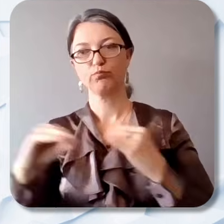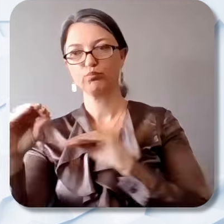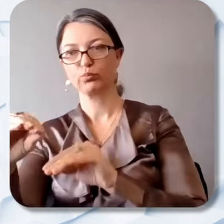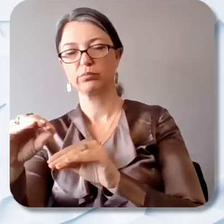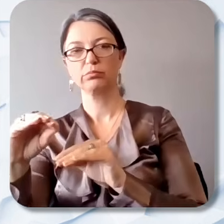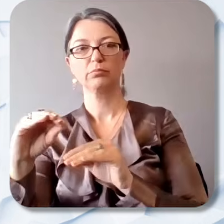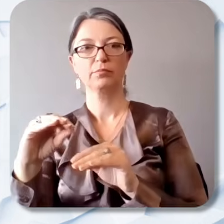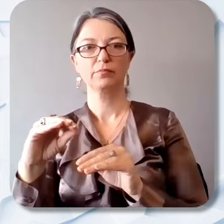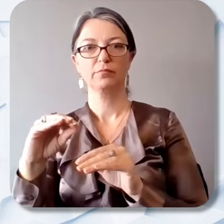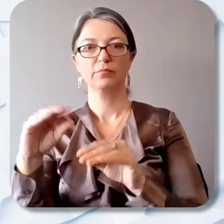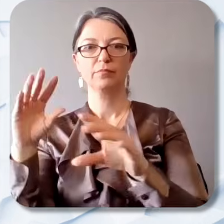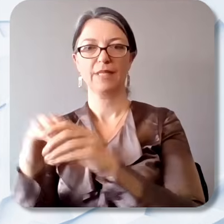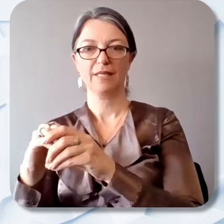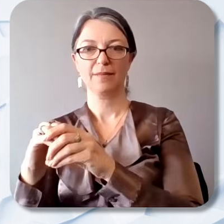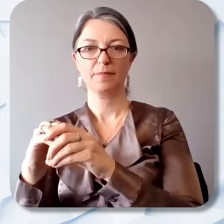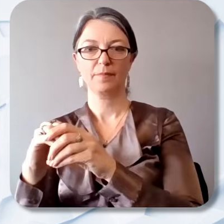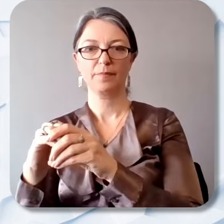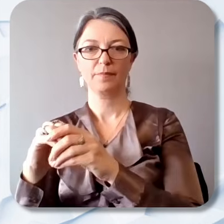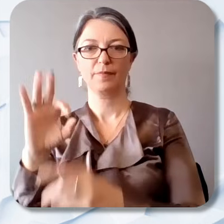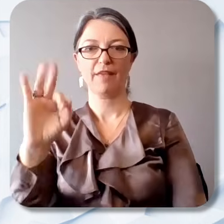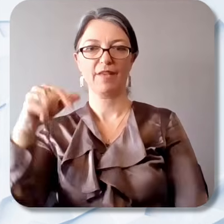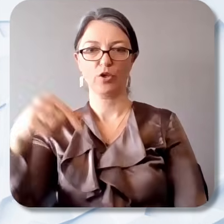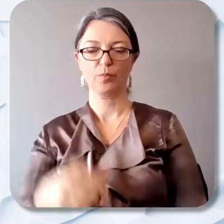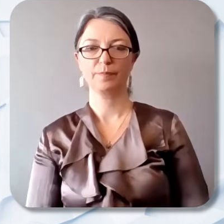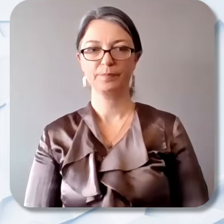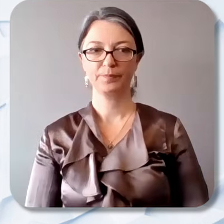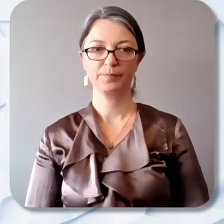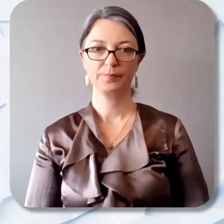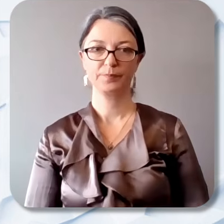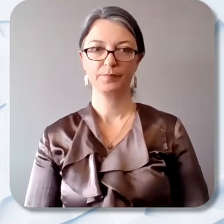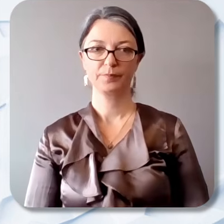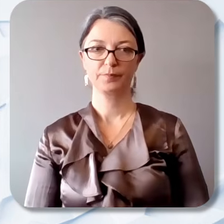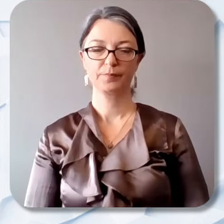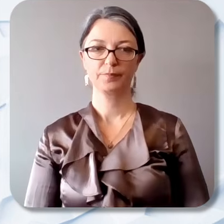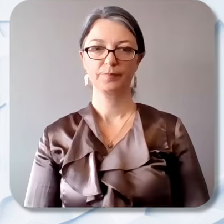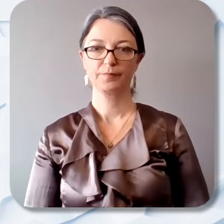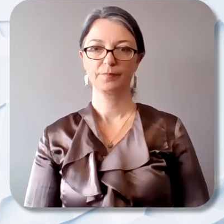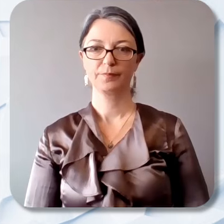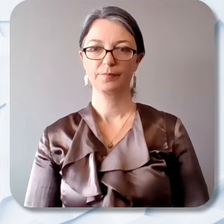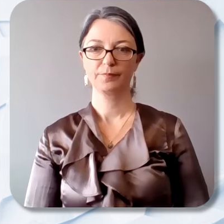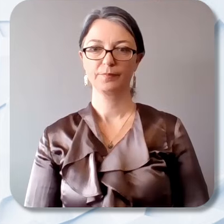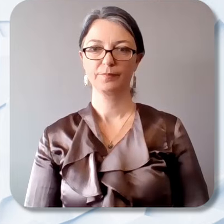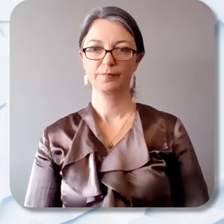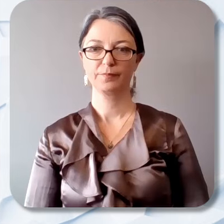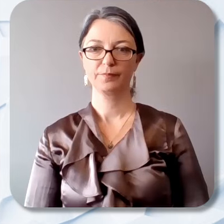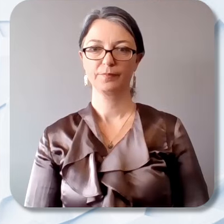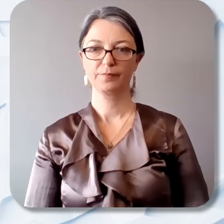services into a into an FAQ.